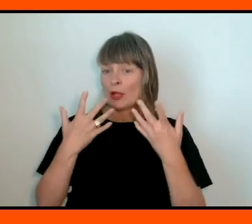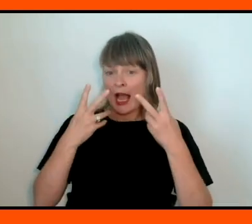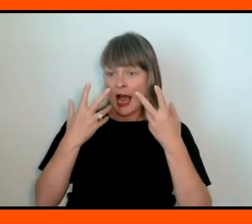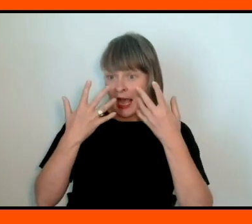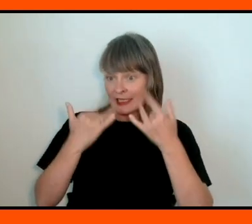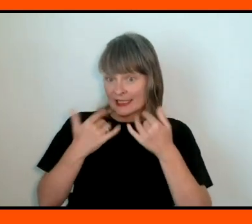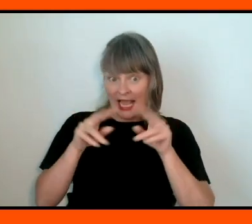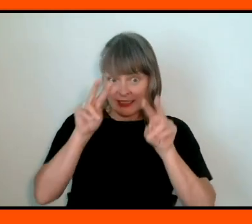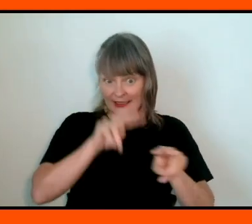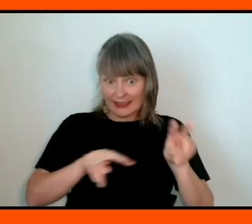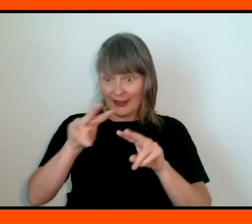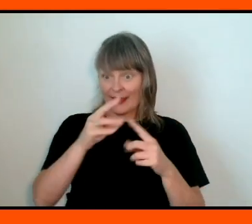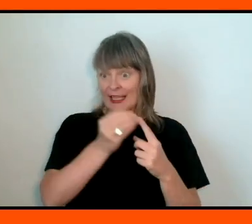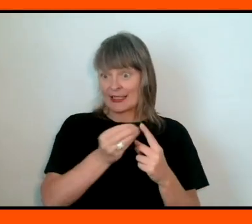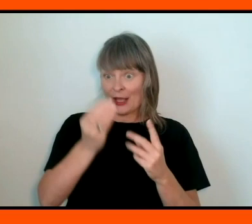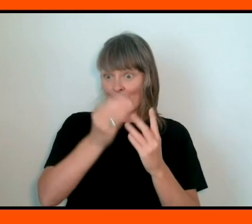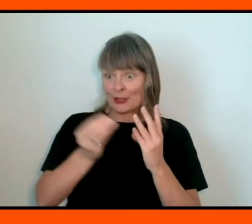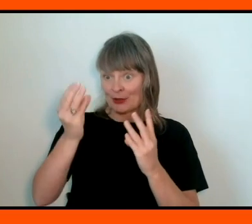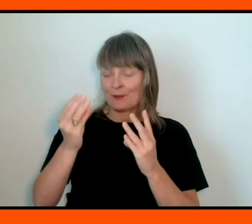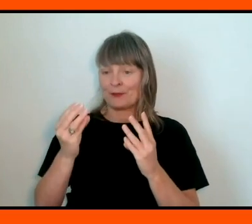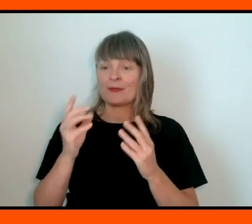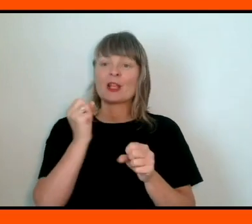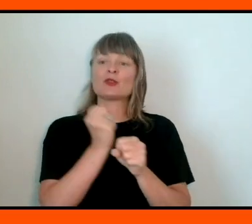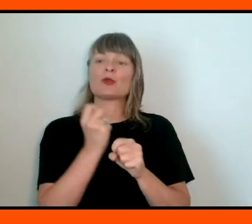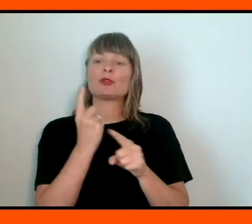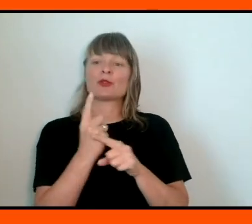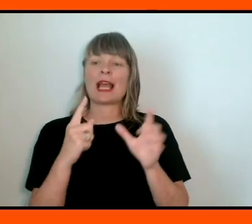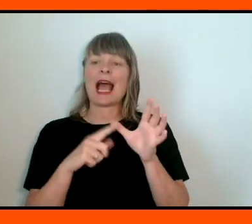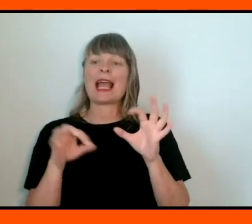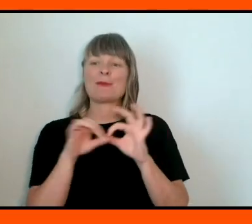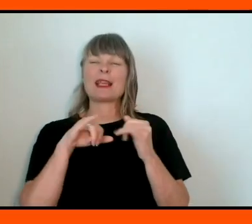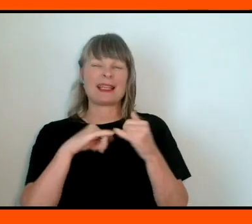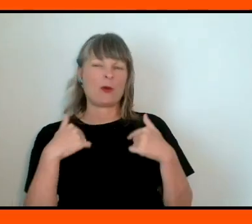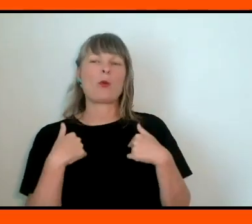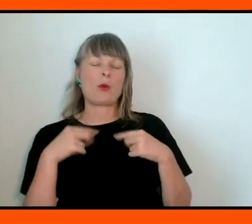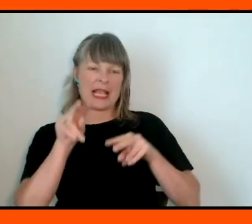This is the ABS and we do that against the set of criteria